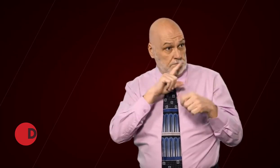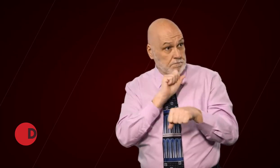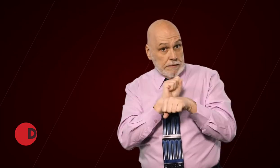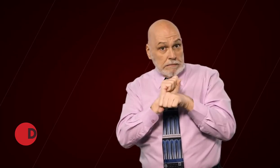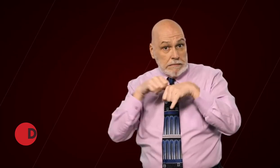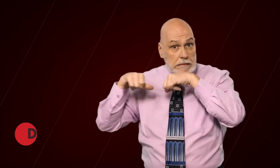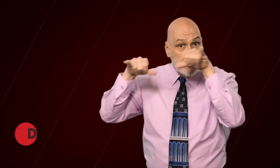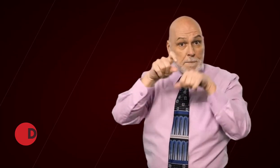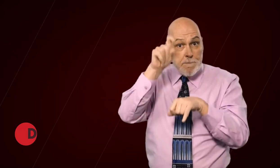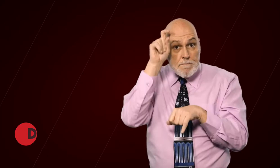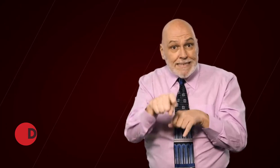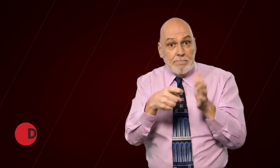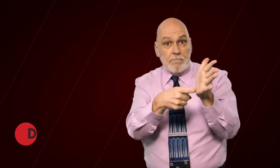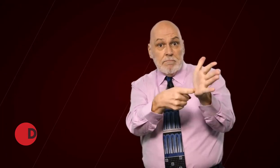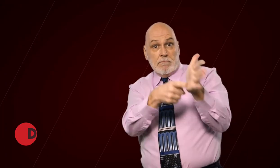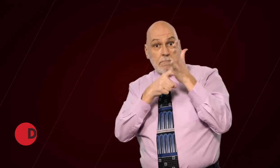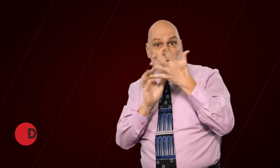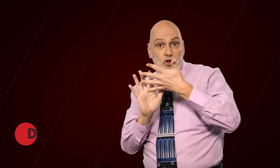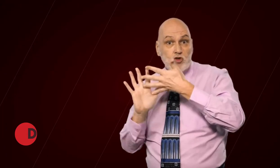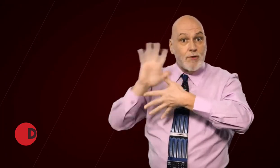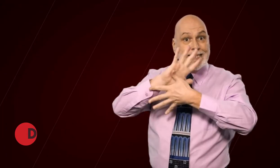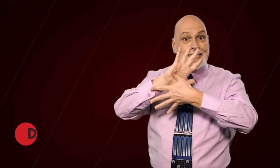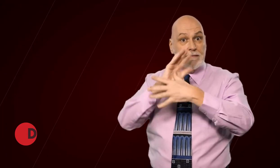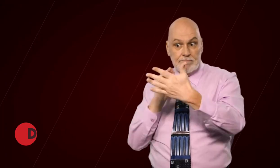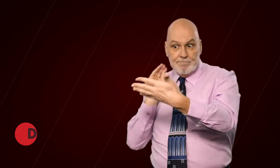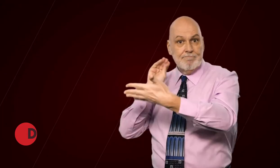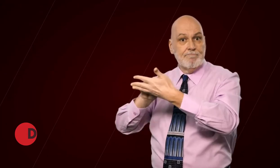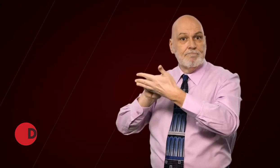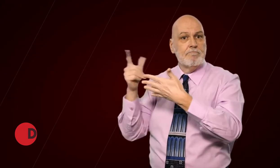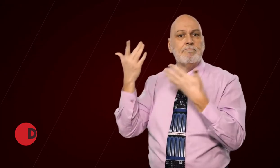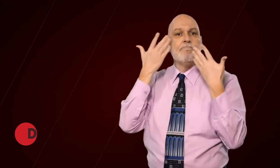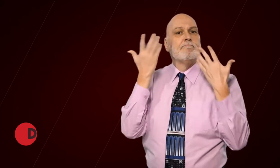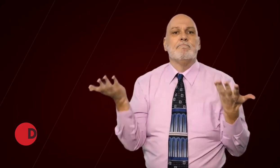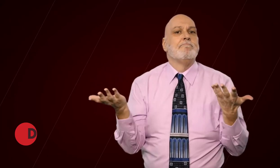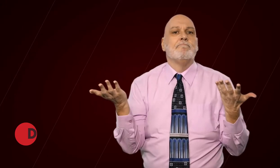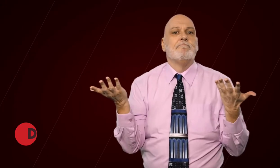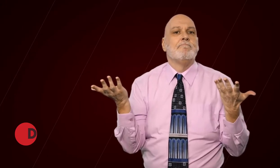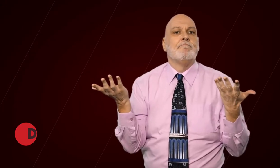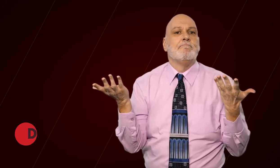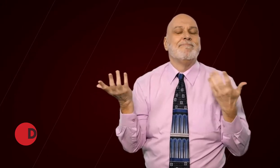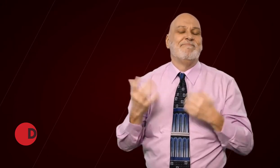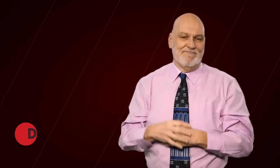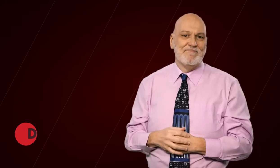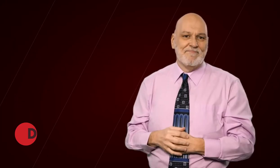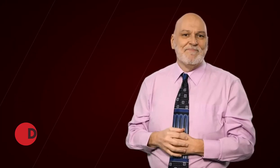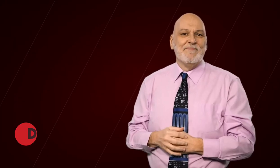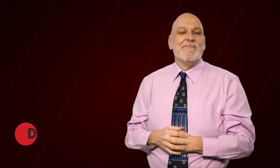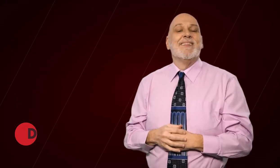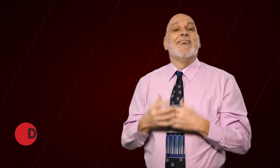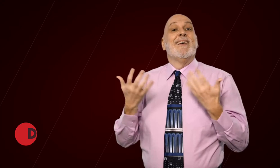the criteria needed to ensure accessibility.